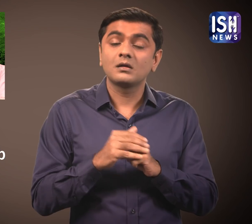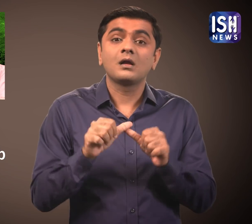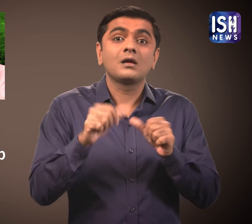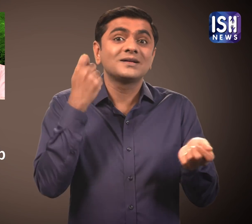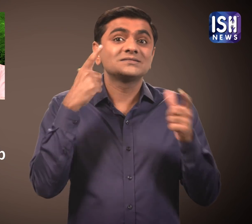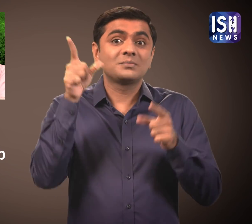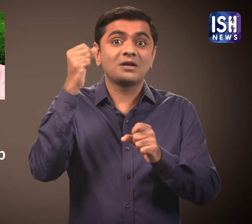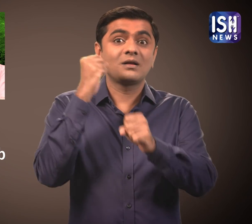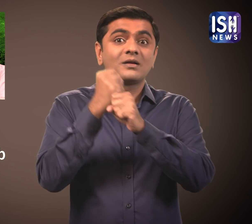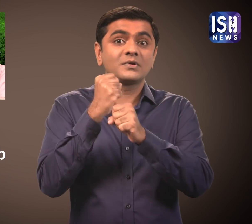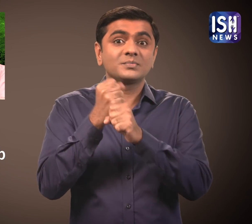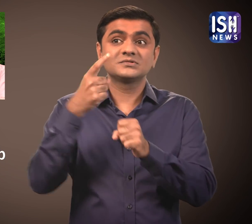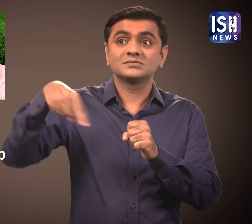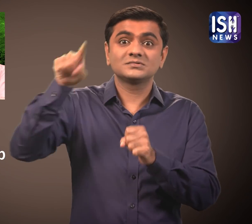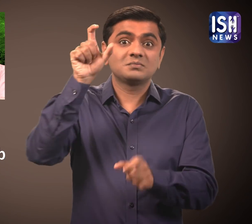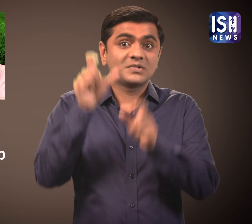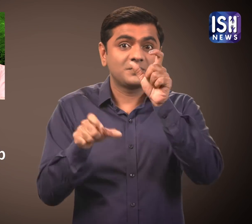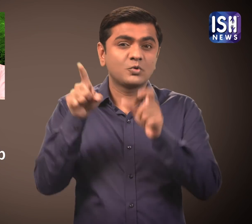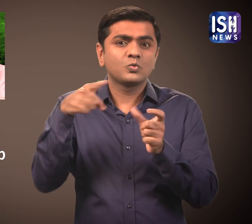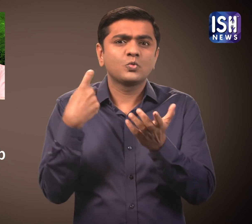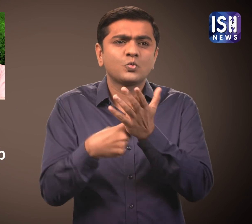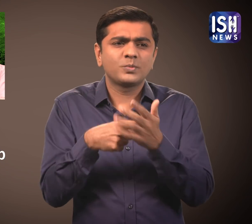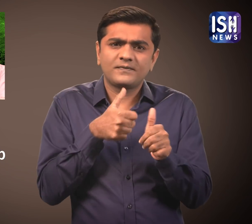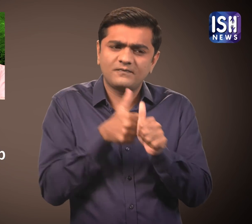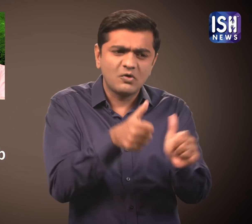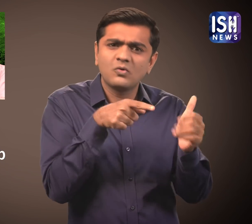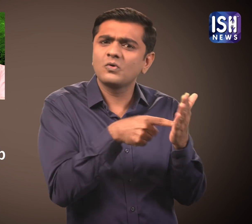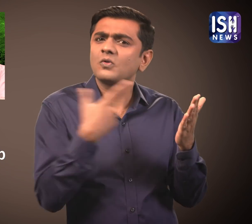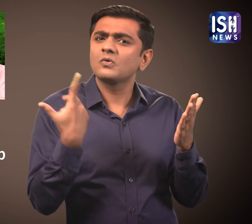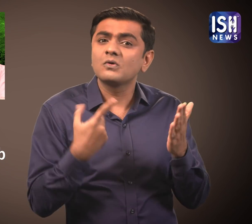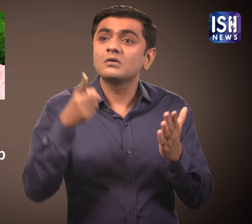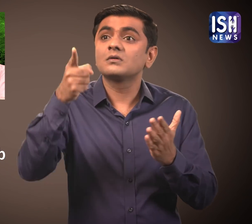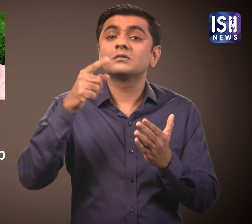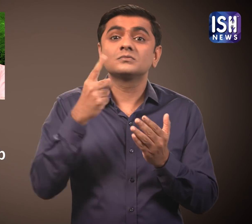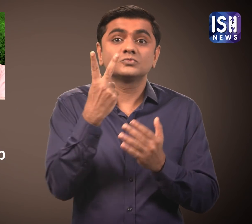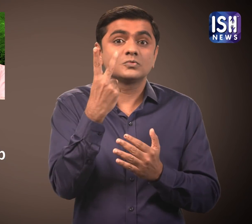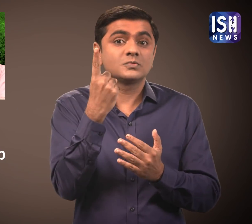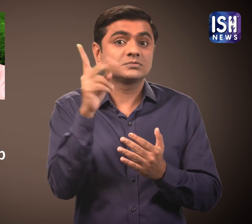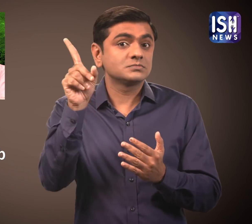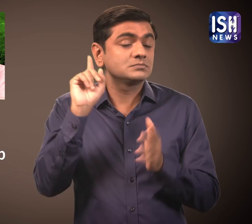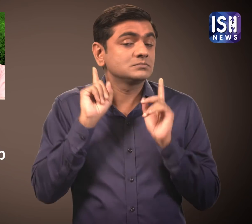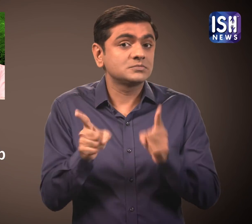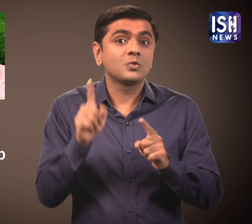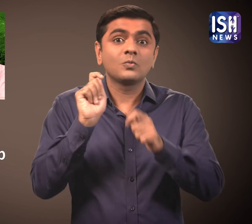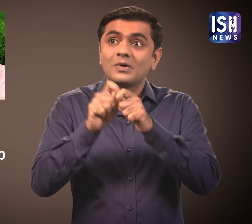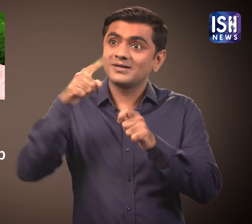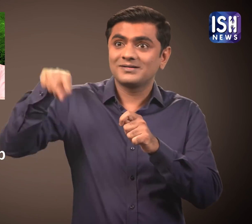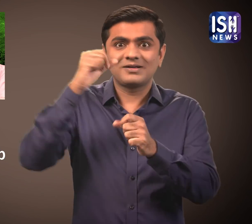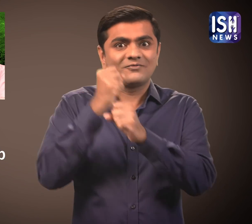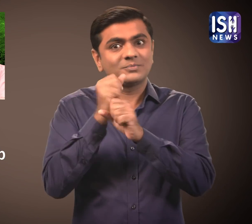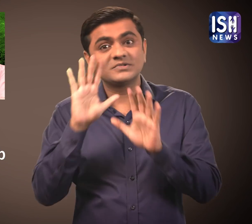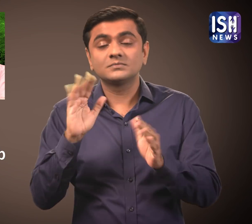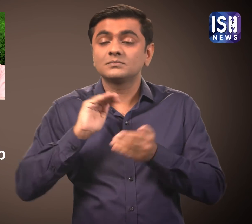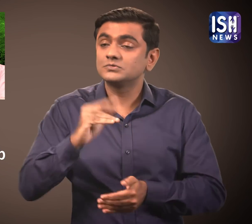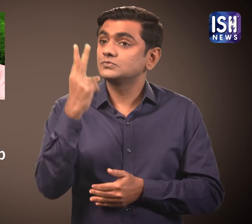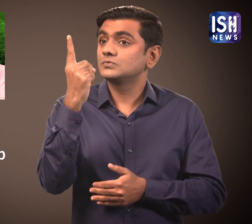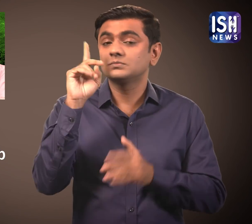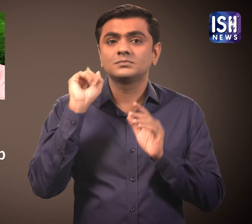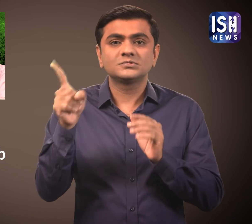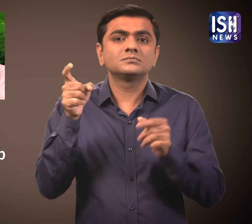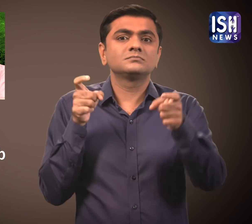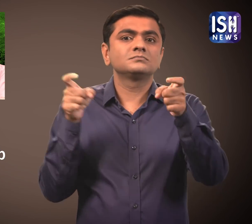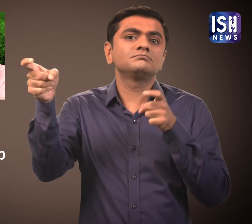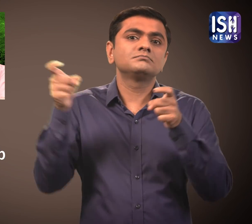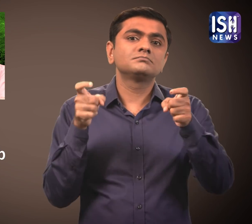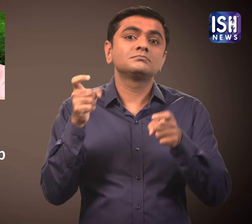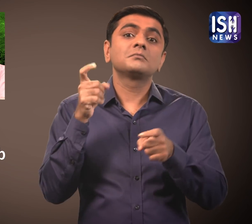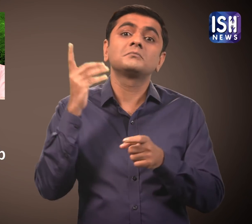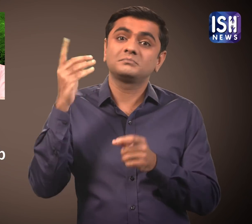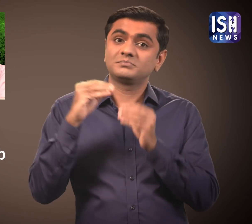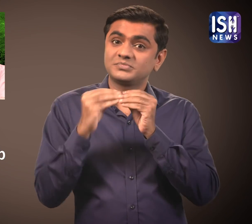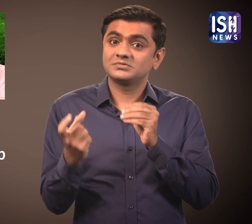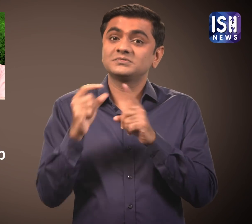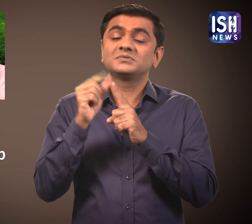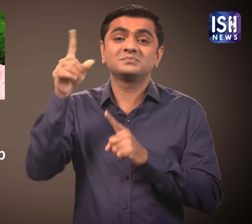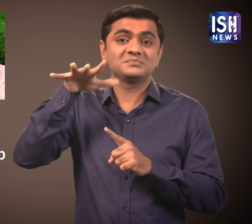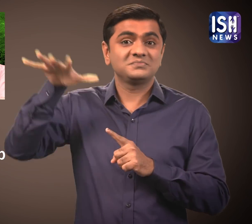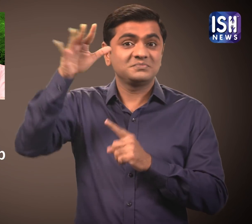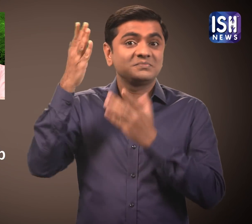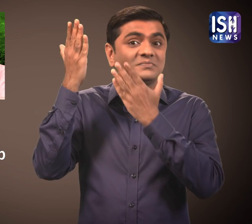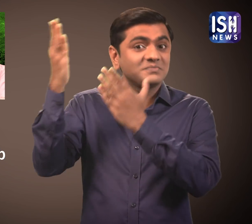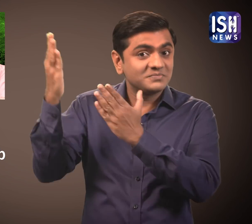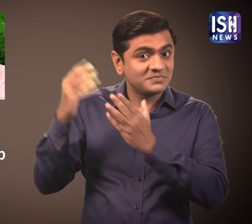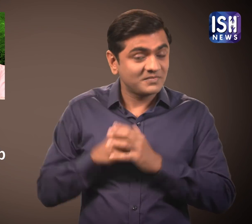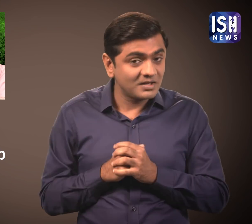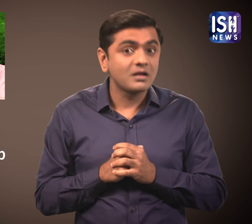The current employees in the government should not ignore & must follow this rule.